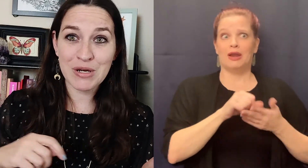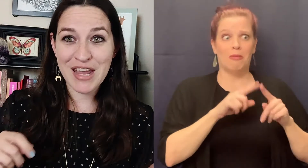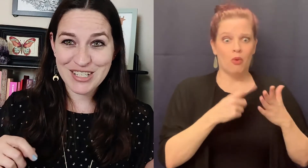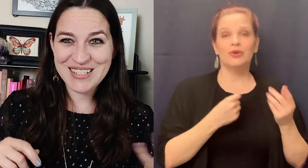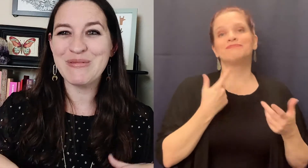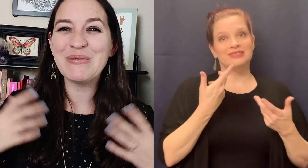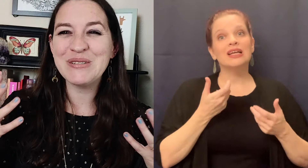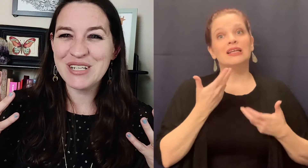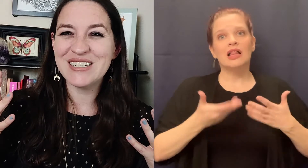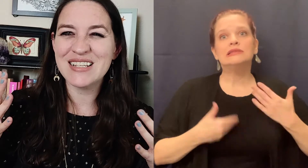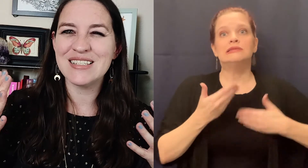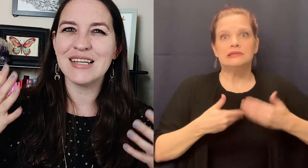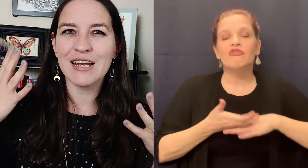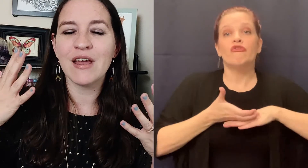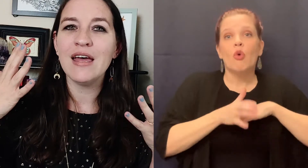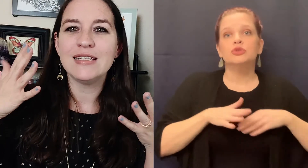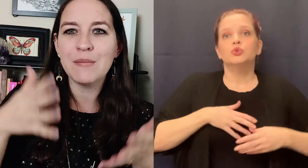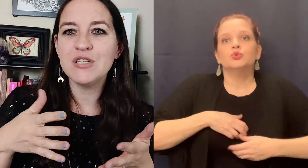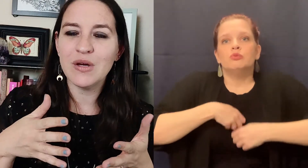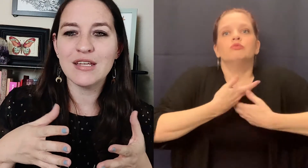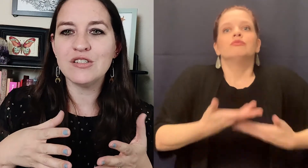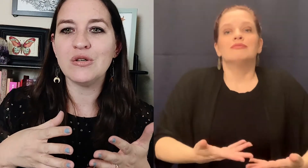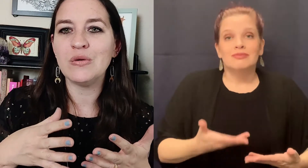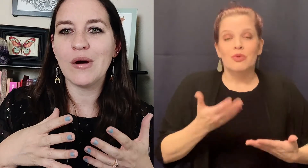three pages...But really what it does is it kind of taps you into